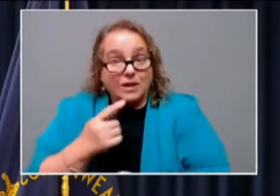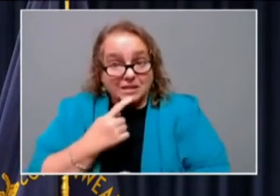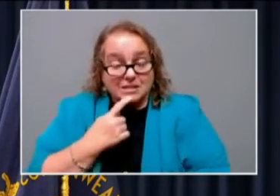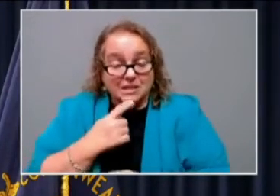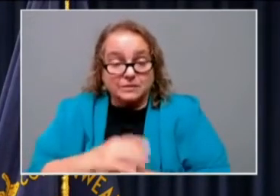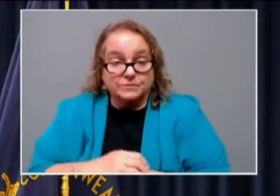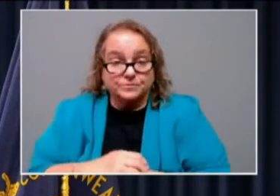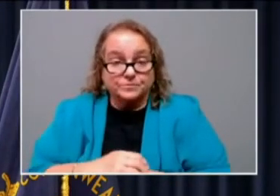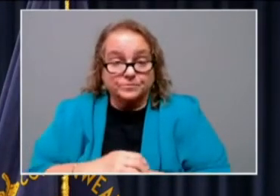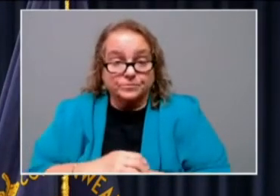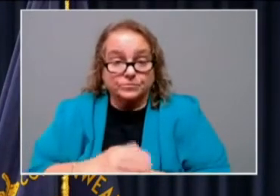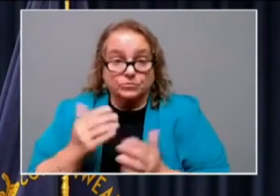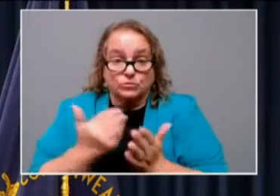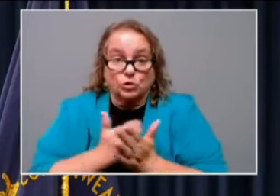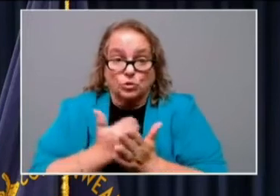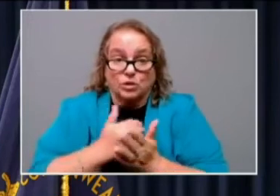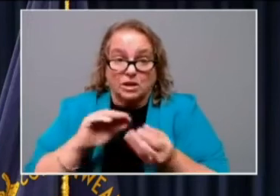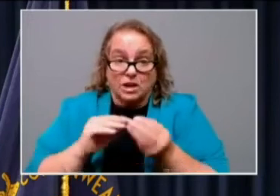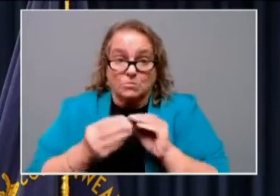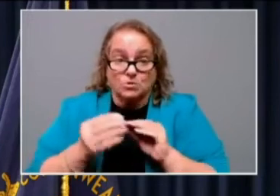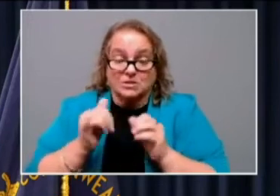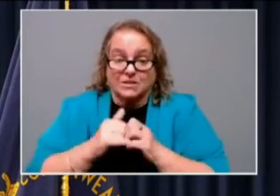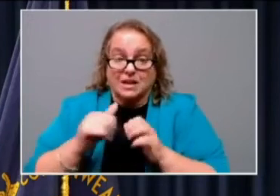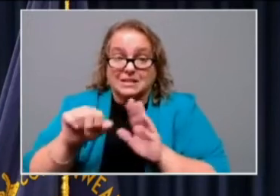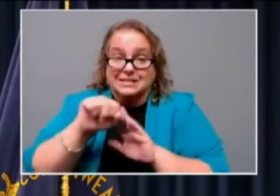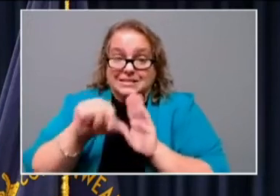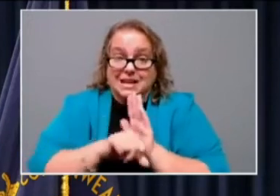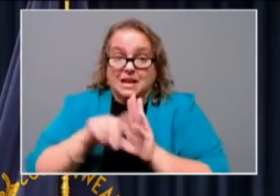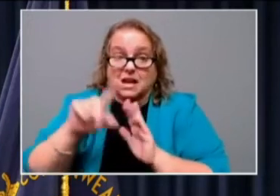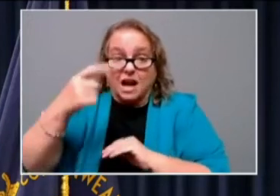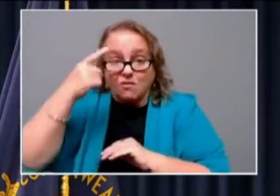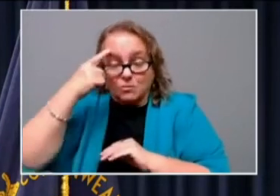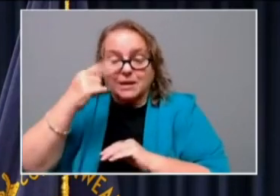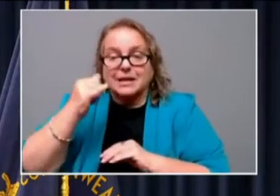that have come out state government is a lot bigger um than franklin County.